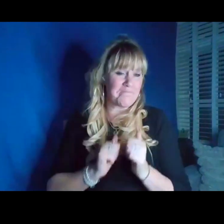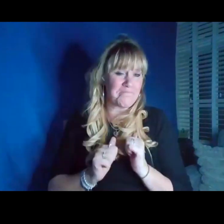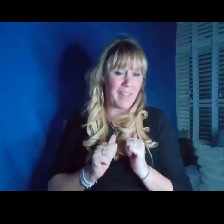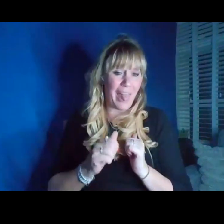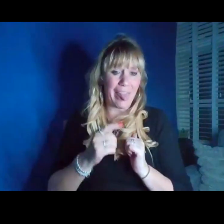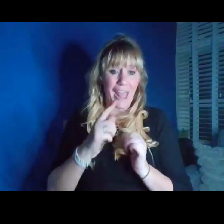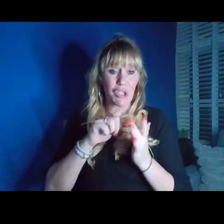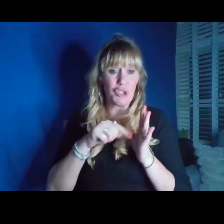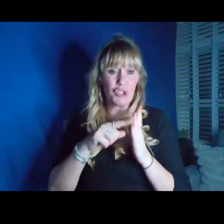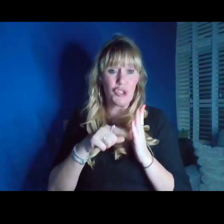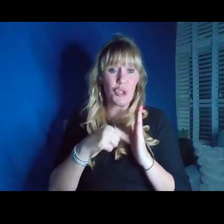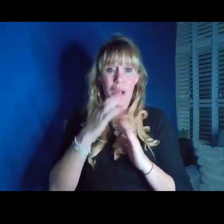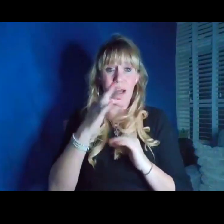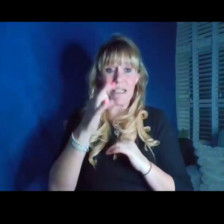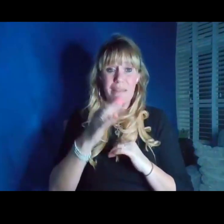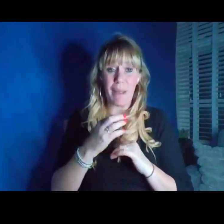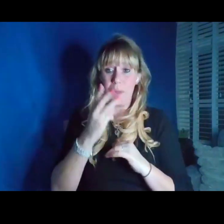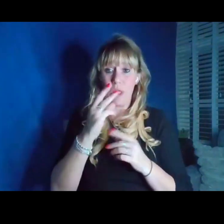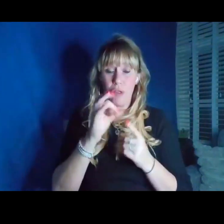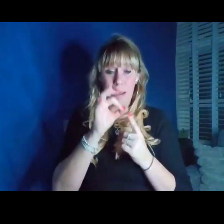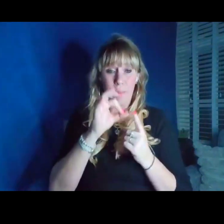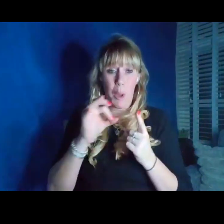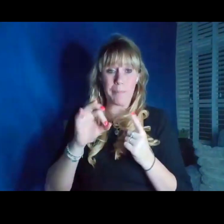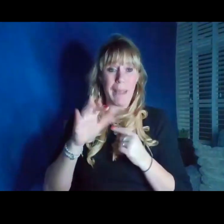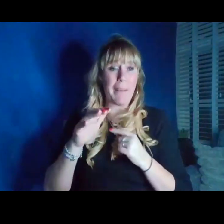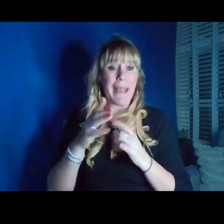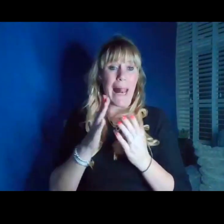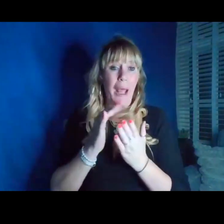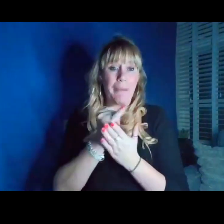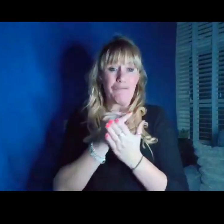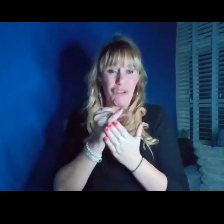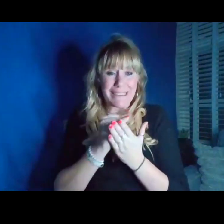Bear with me, I might be a little rusty.